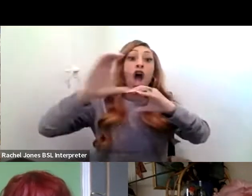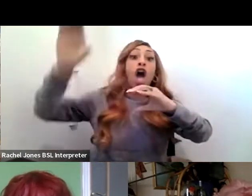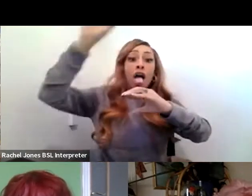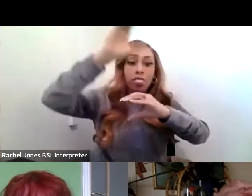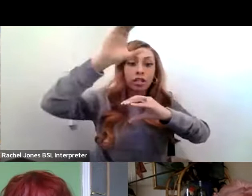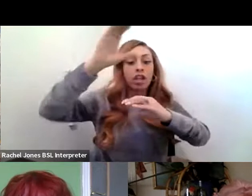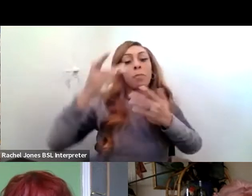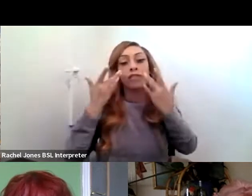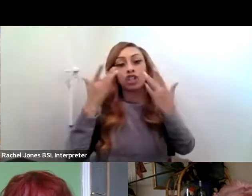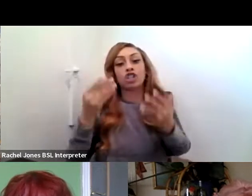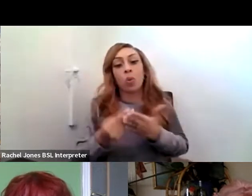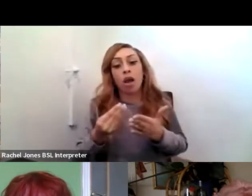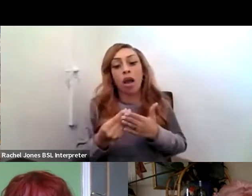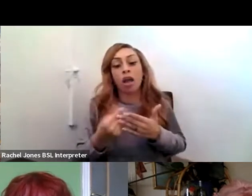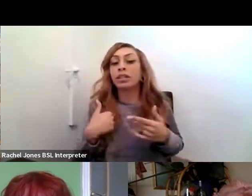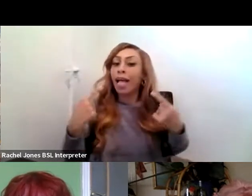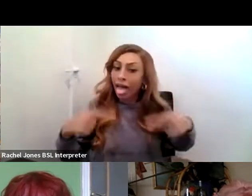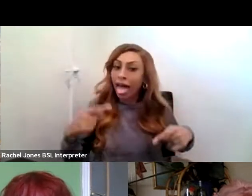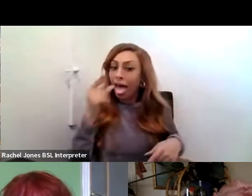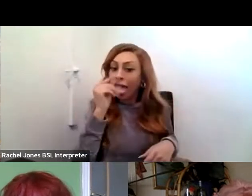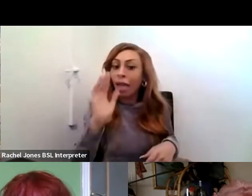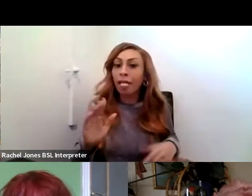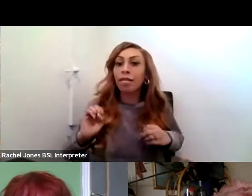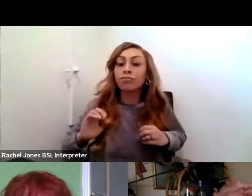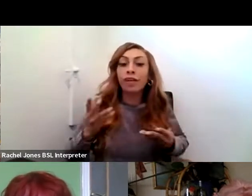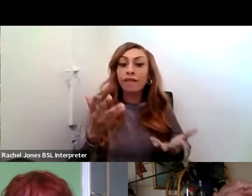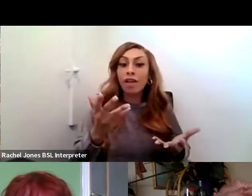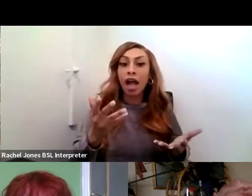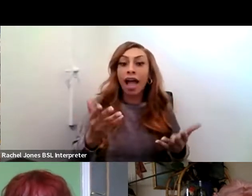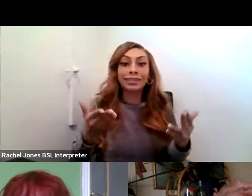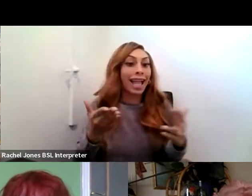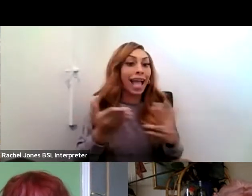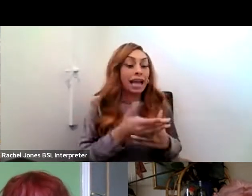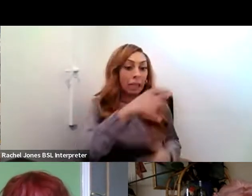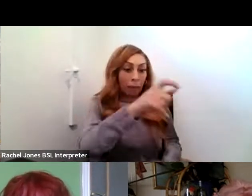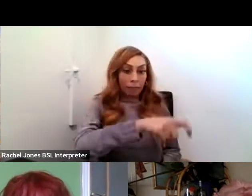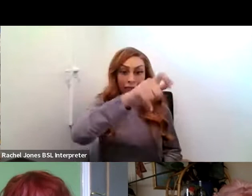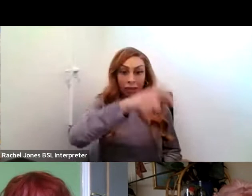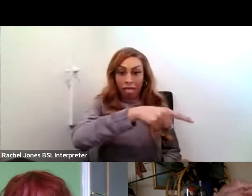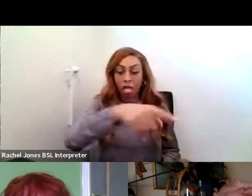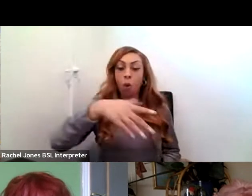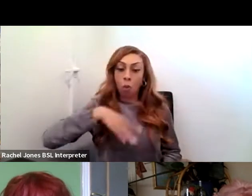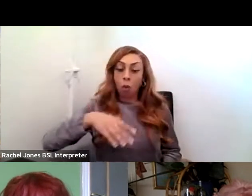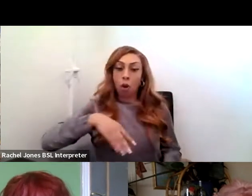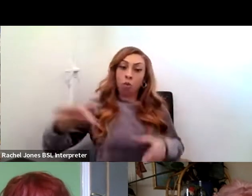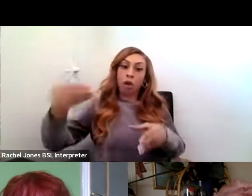So we were able to provide access to people who wanted to participate through that fund.